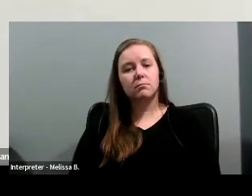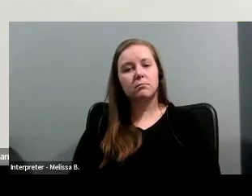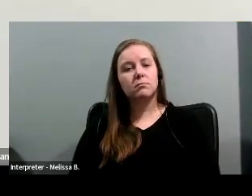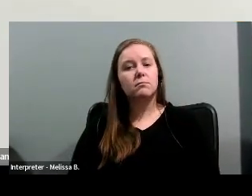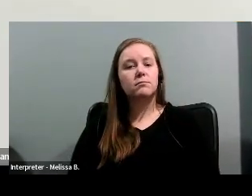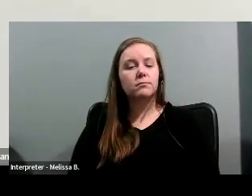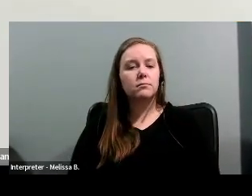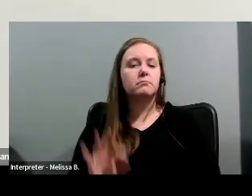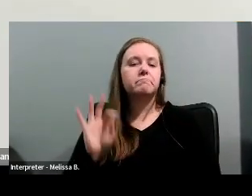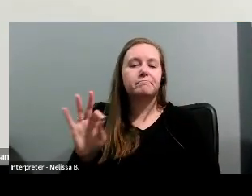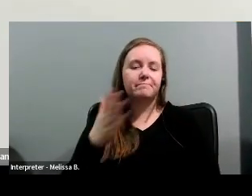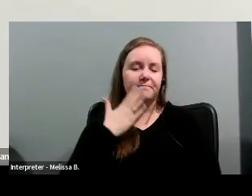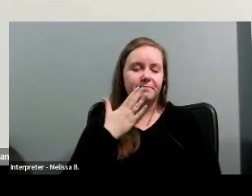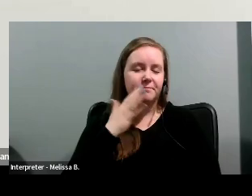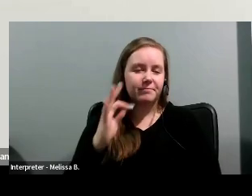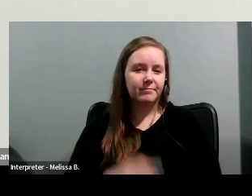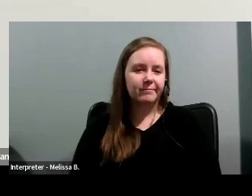Shannon Spencer (she/her): Perfect. Thank you.